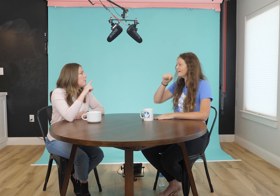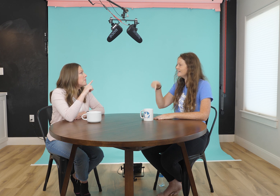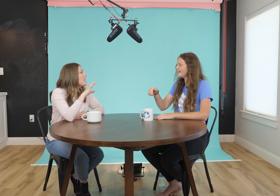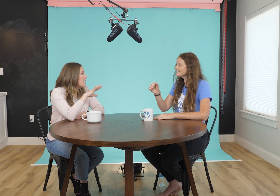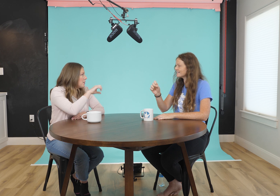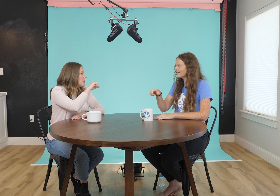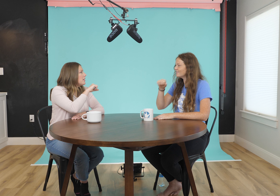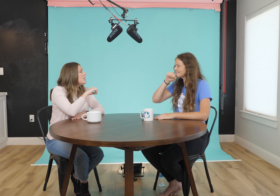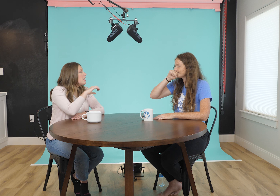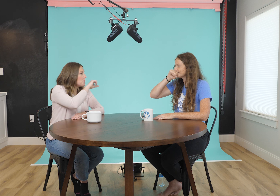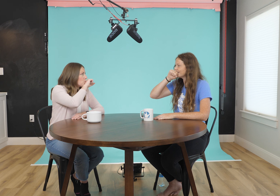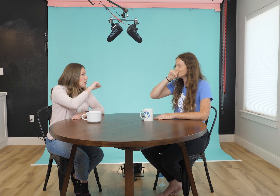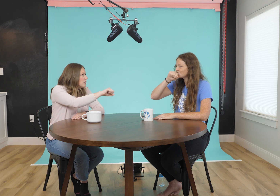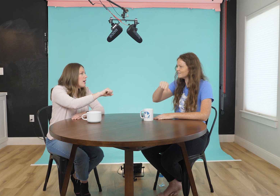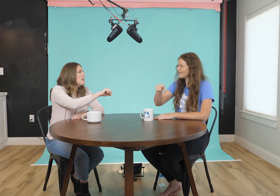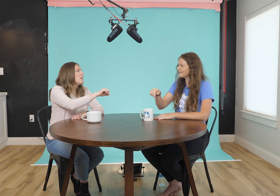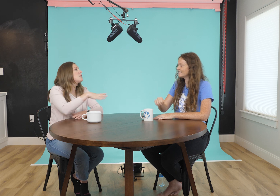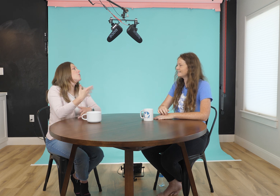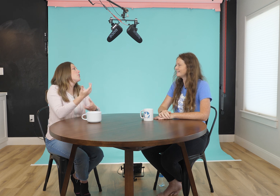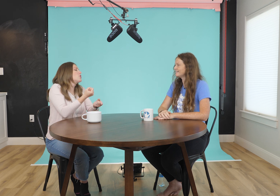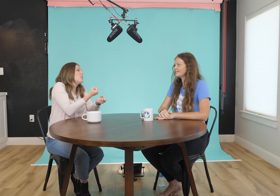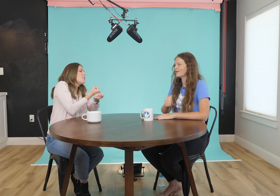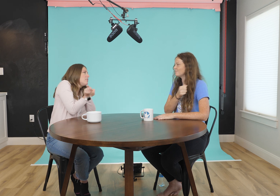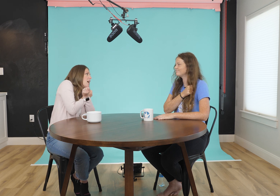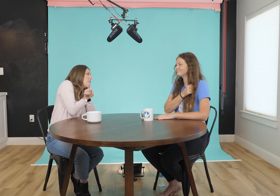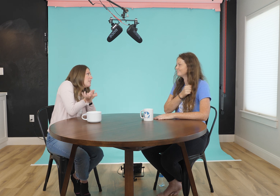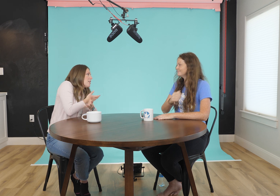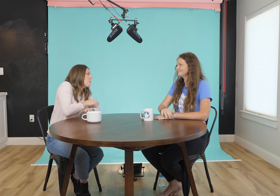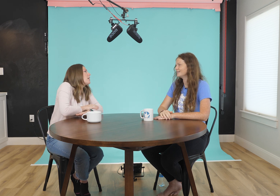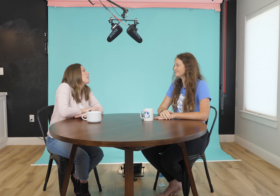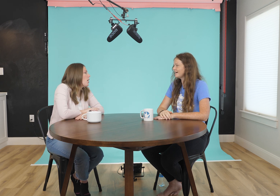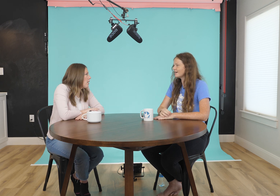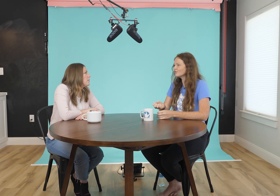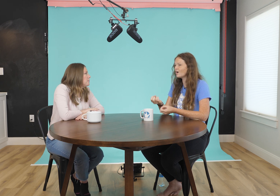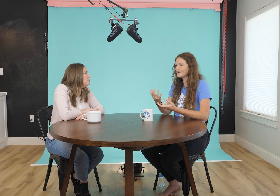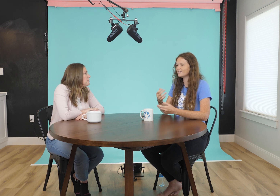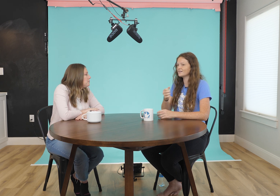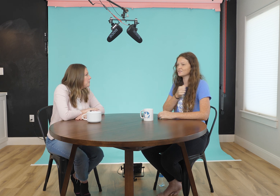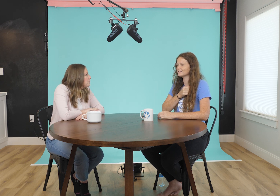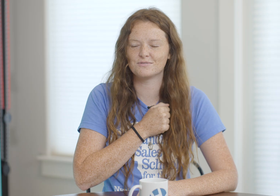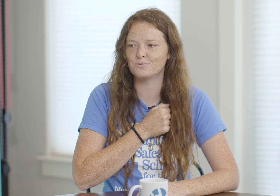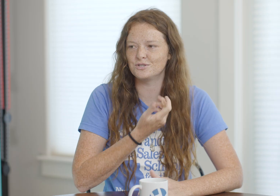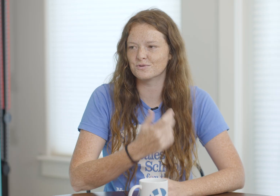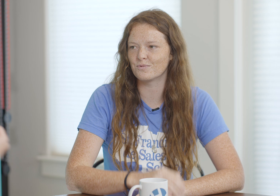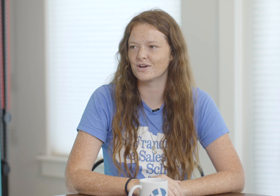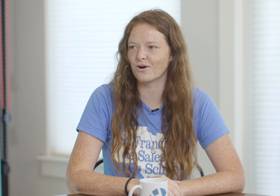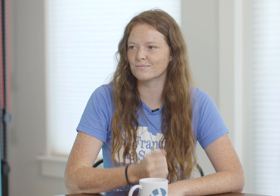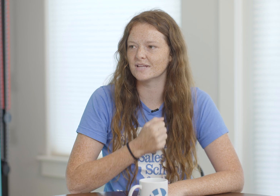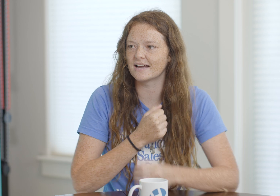in ASL? Isn't it like love it versus loving something and a lot. I just we do with one on one arm.